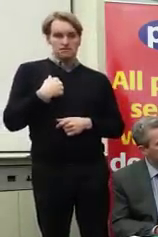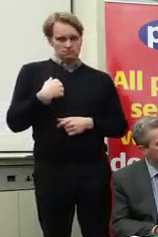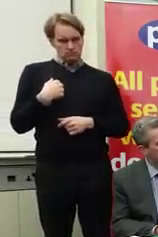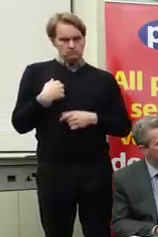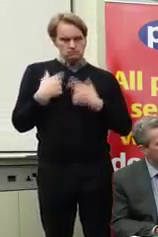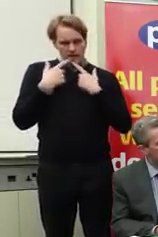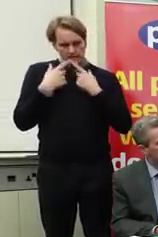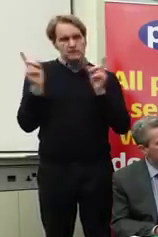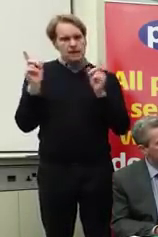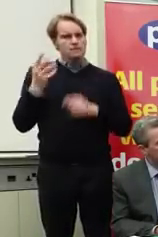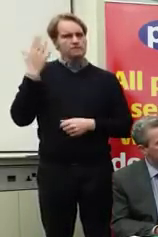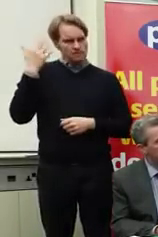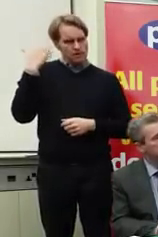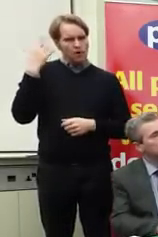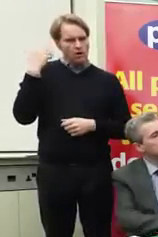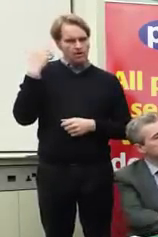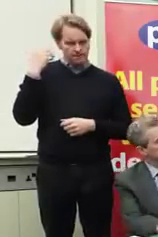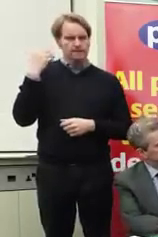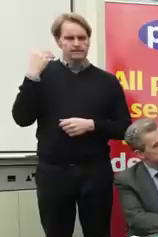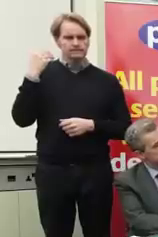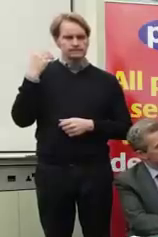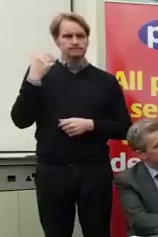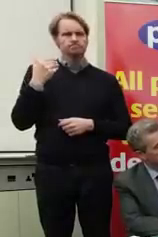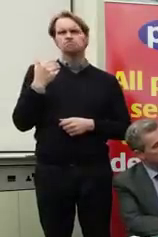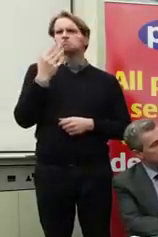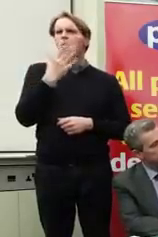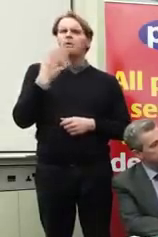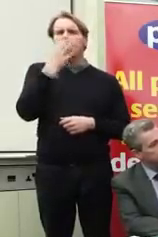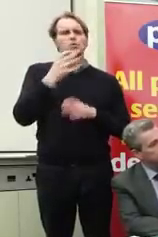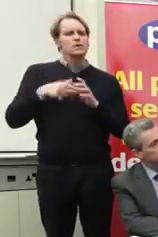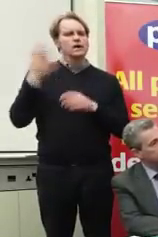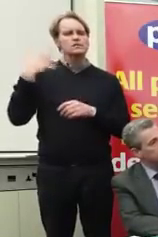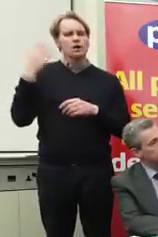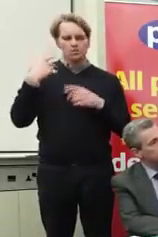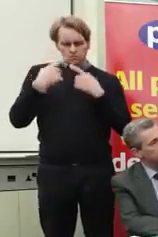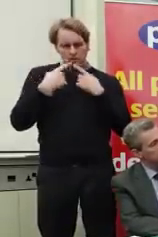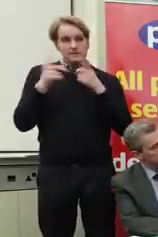had a debate around a PCS issue some years ago and it was this you know I sit